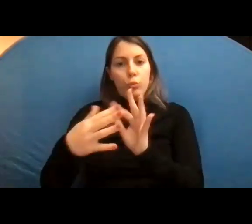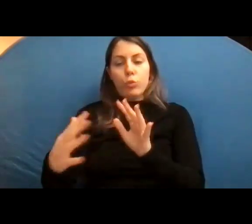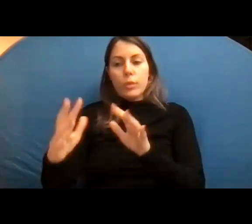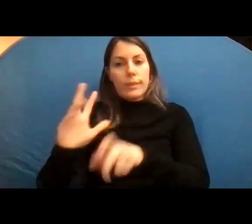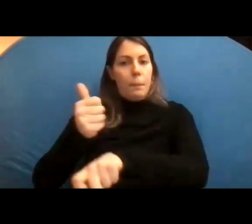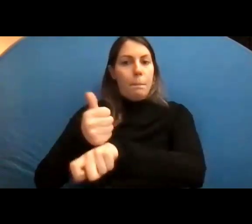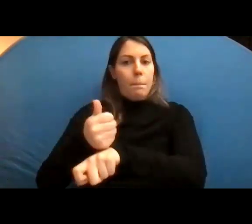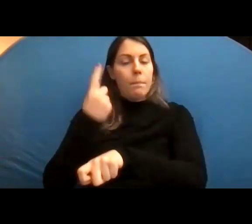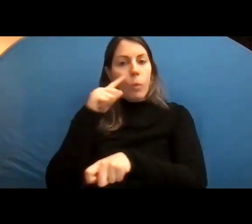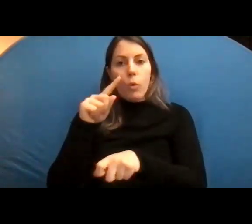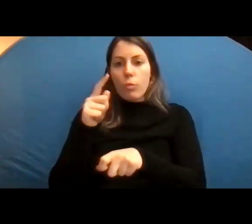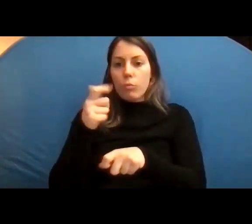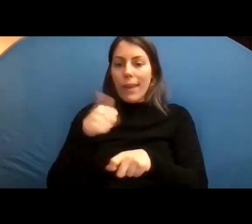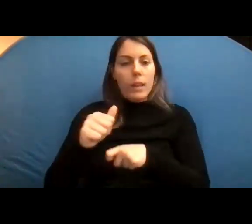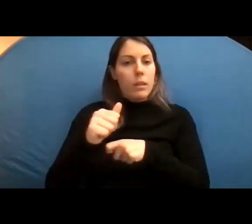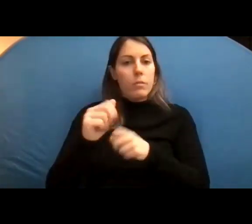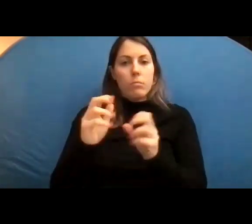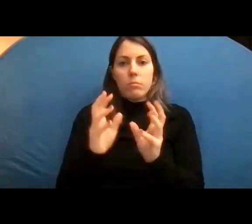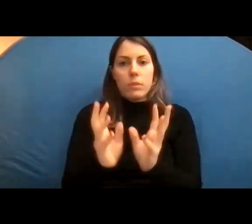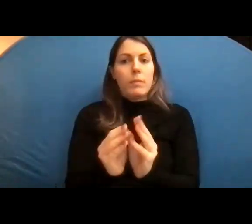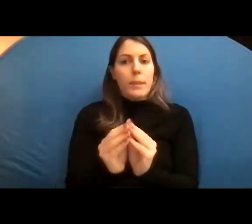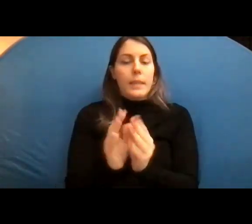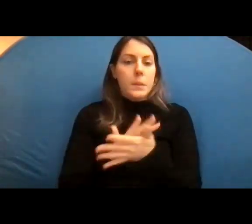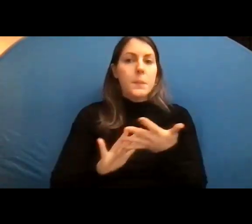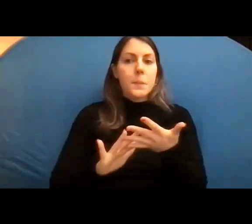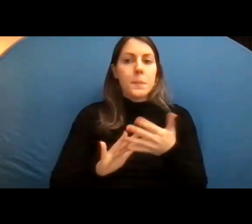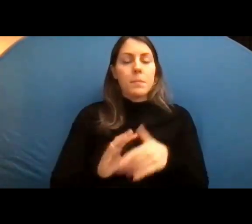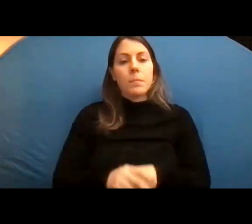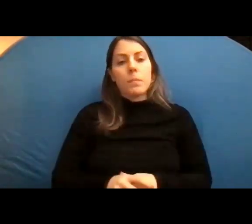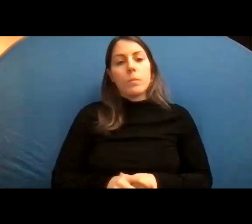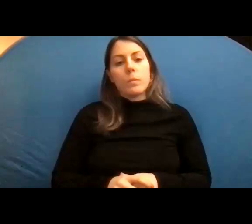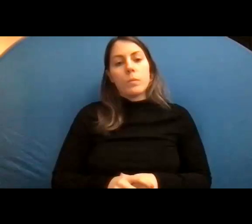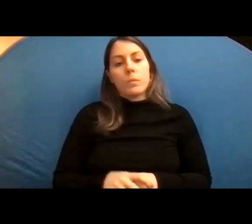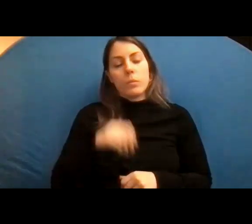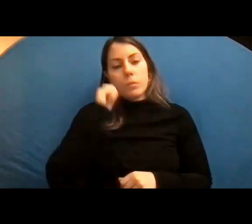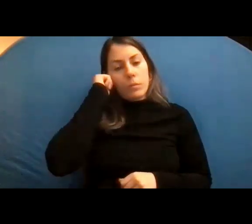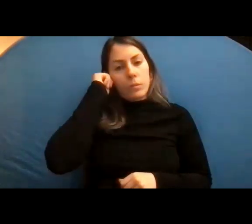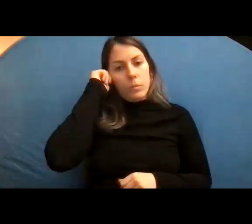responsible for getting an interpreter scheduled for those meetings.